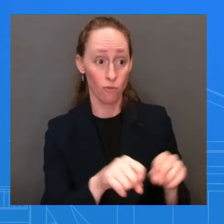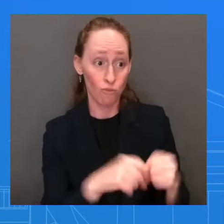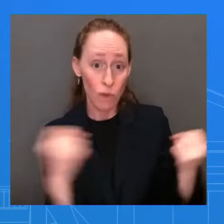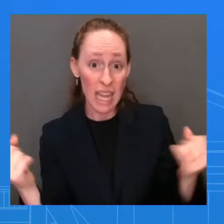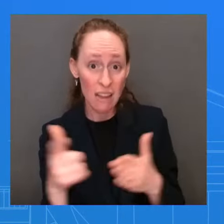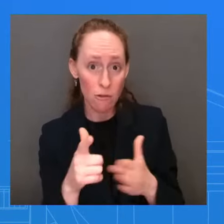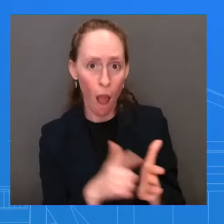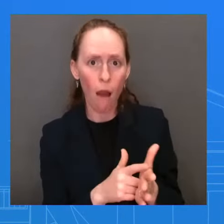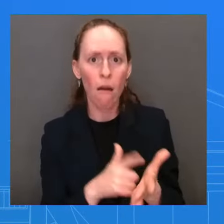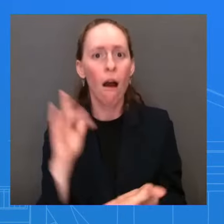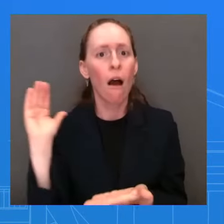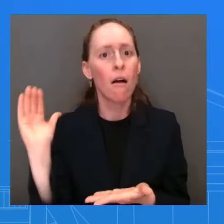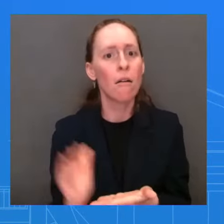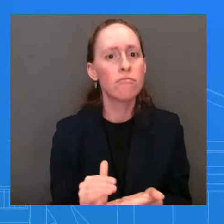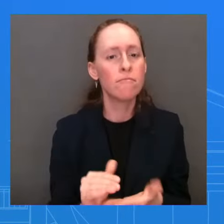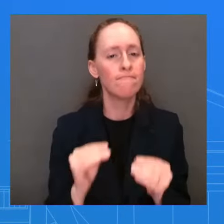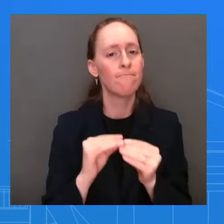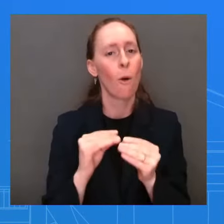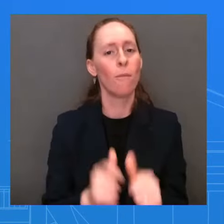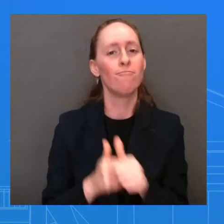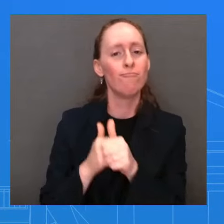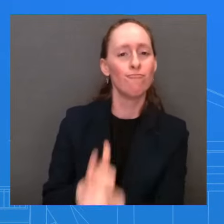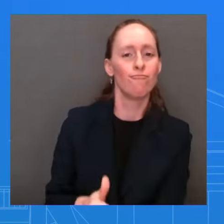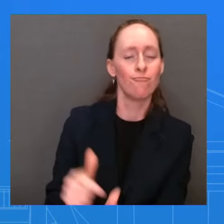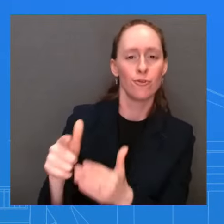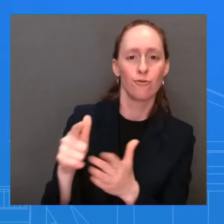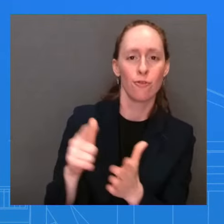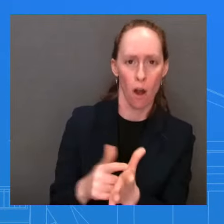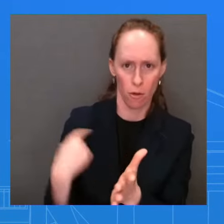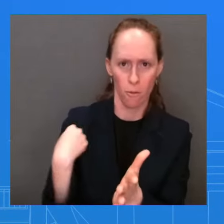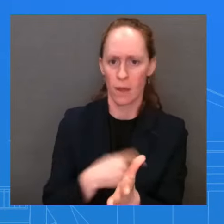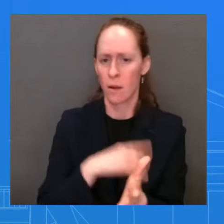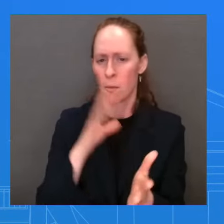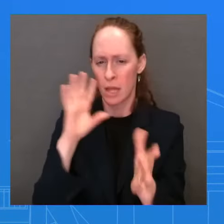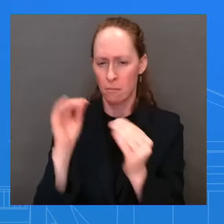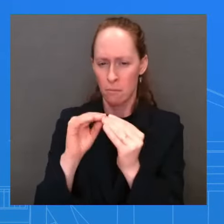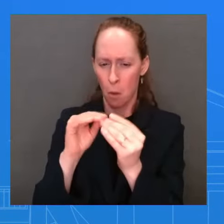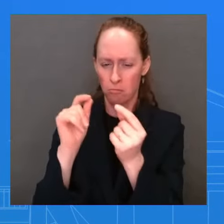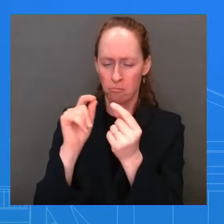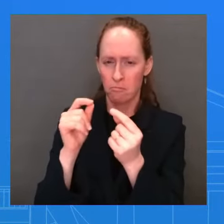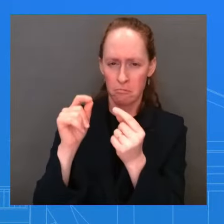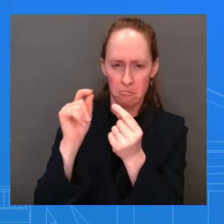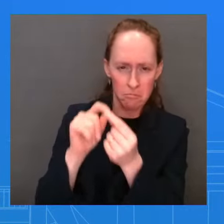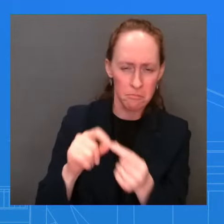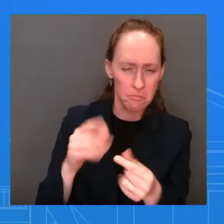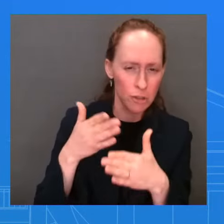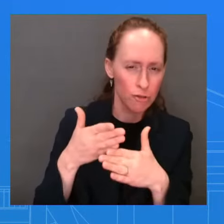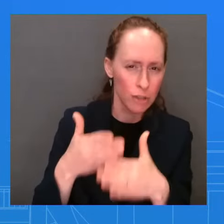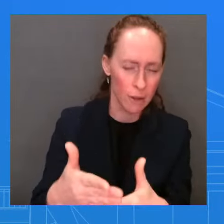But they will have more to share in the upcoming days or weeks. I just don't want to get ahead of -- of what the two agencies are going to share. The Press: One more question.